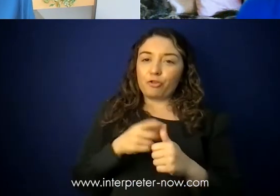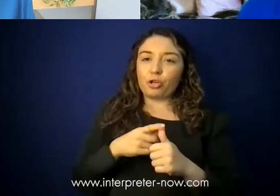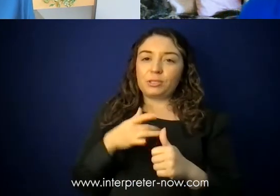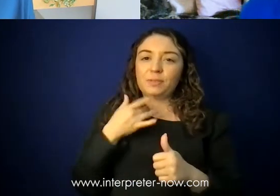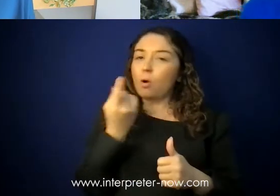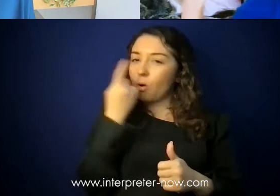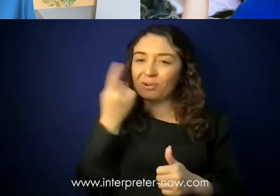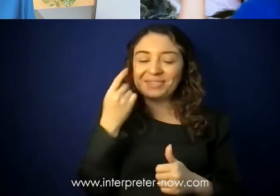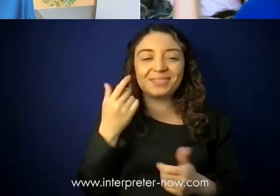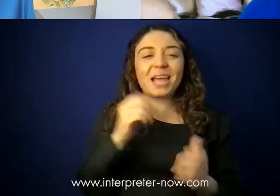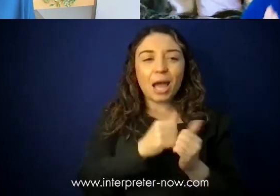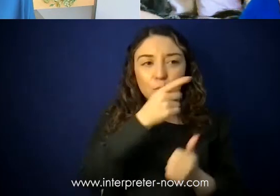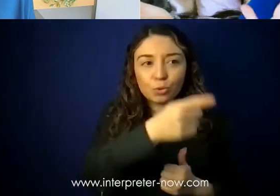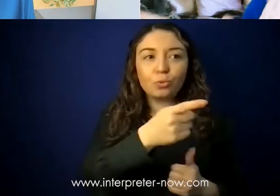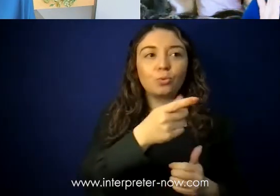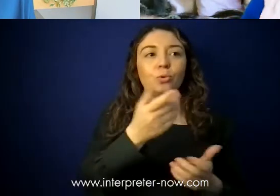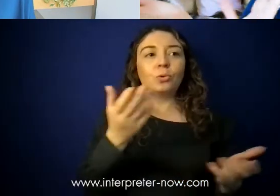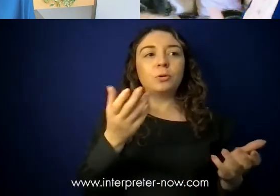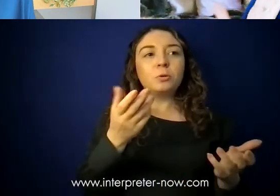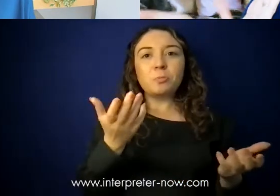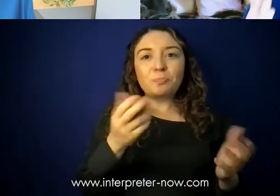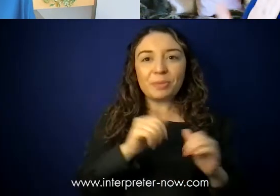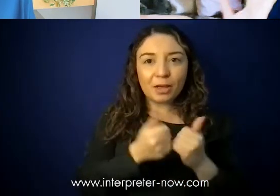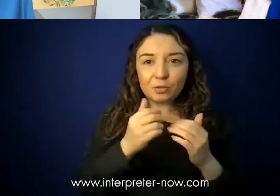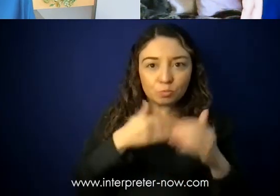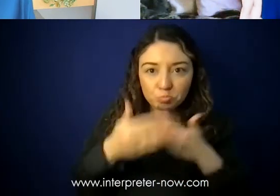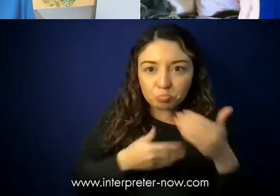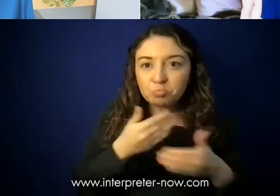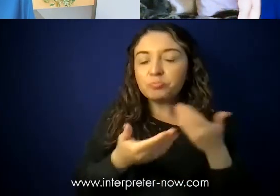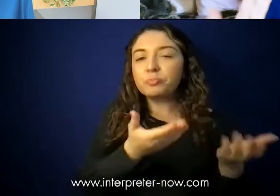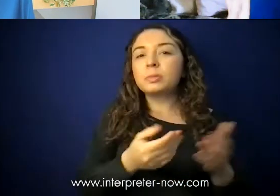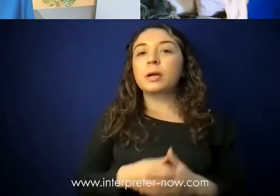My conversation with Person A, who I noticed being treated a certain way and I was worried